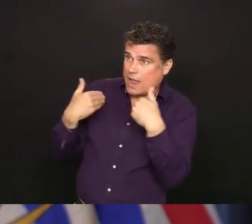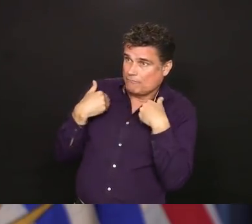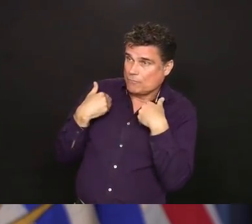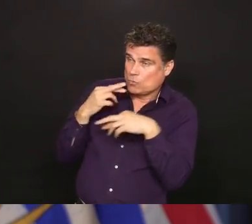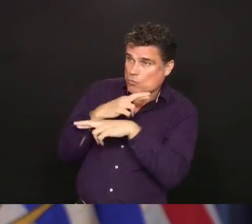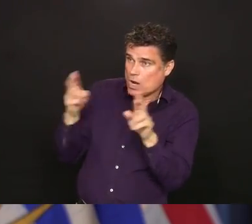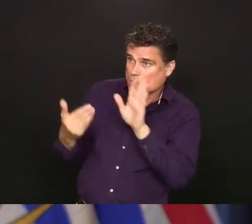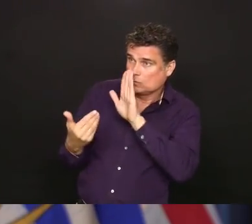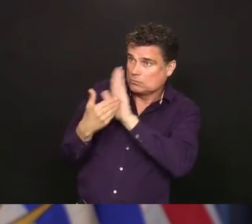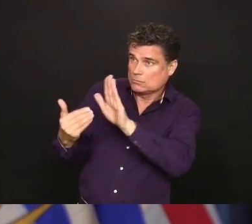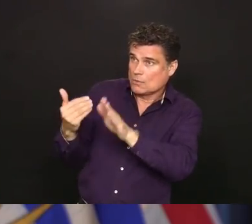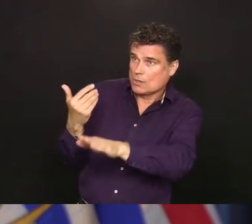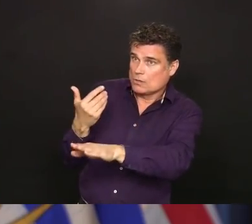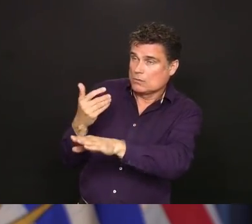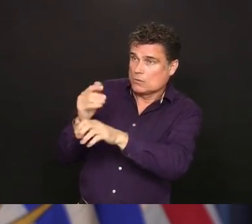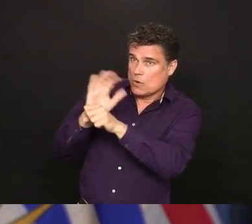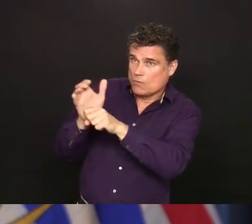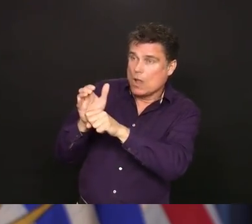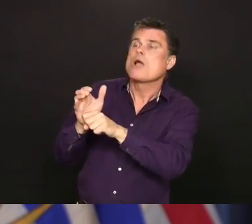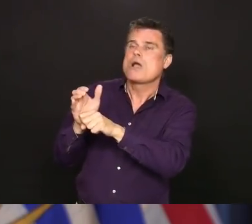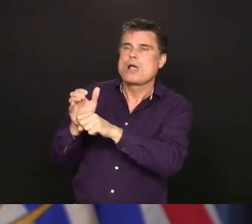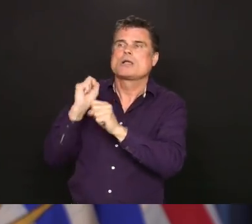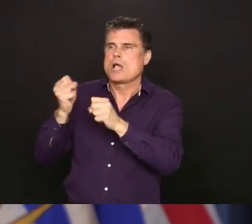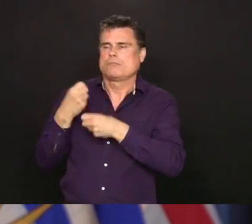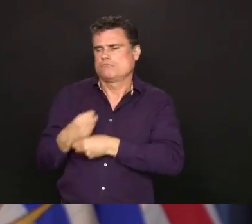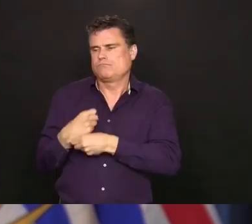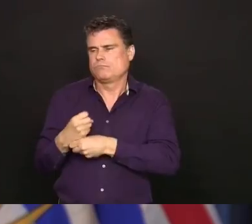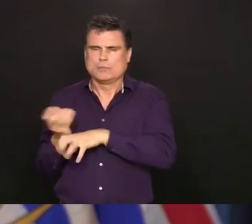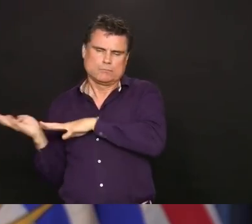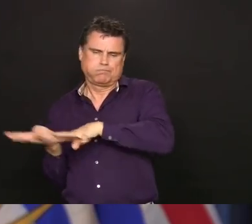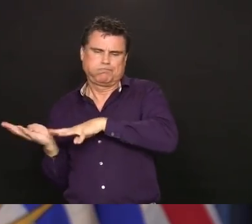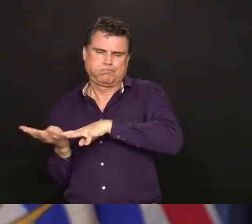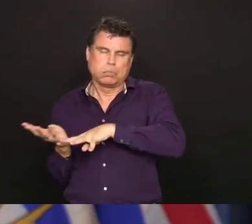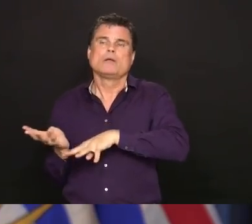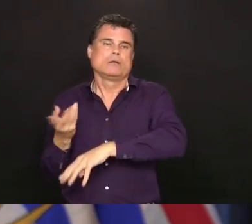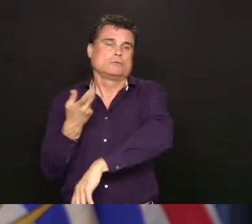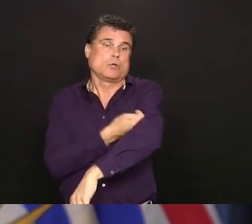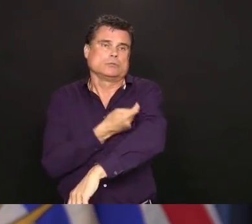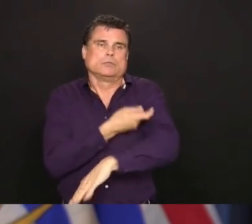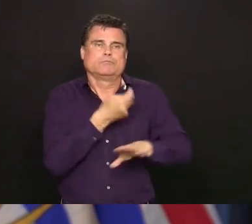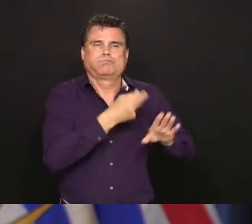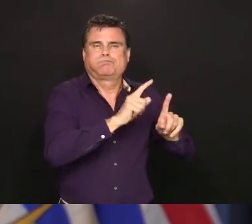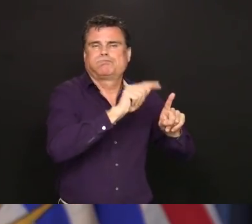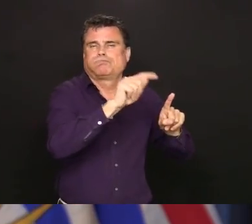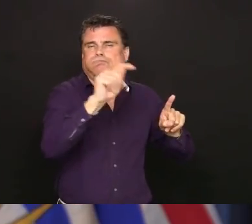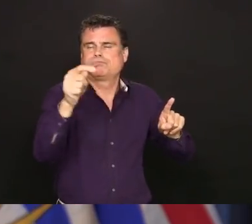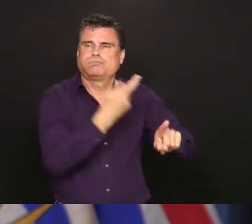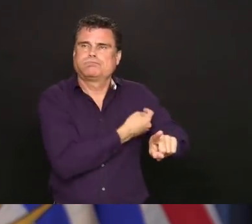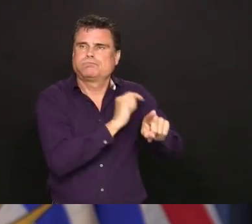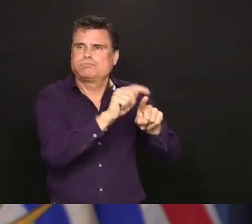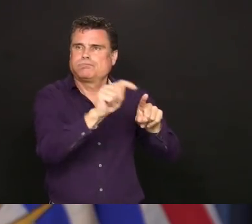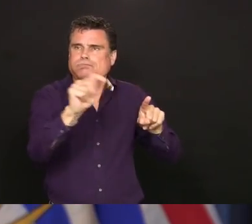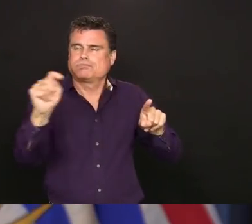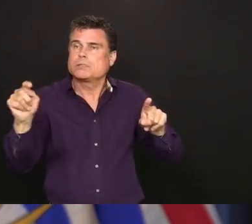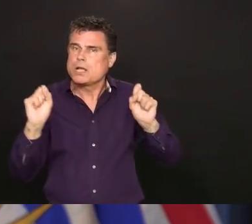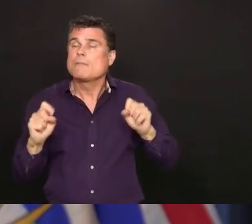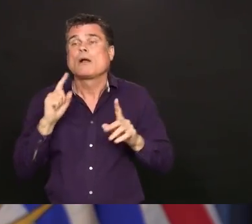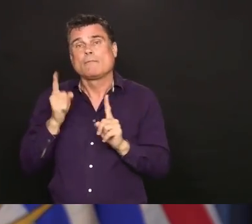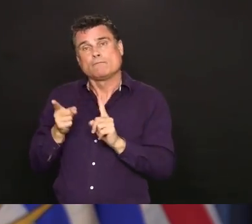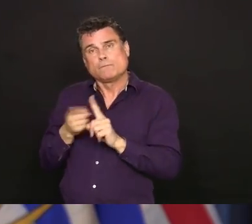across the province. We would be looking at targeting people most at risk to start with. Keith Baldry, global news.